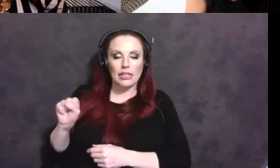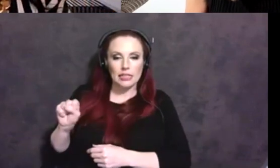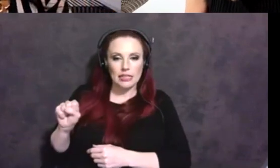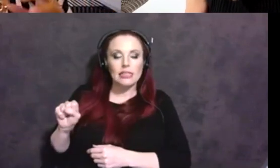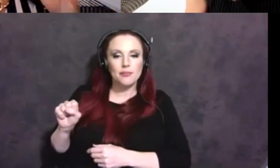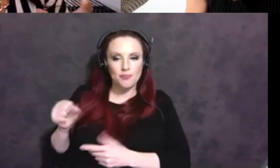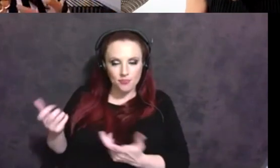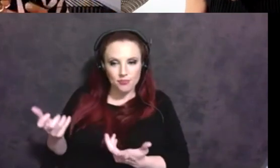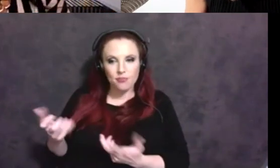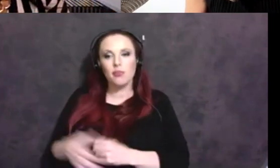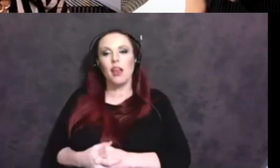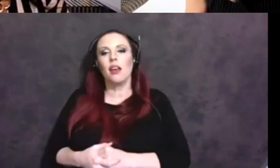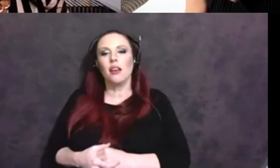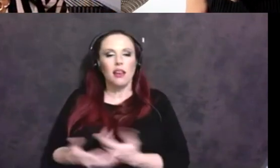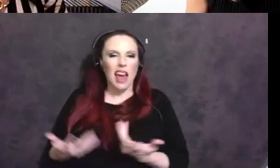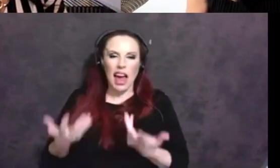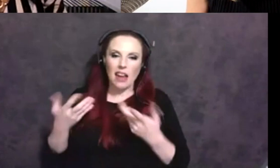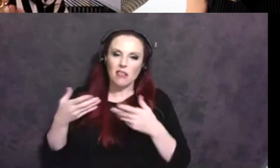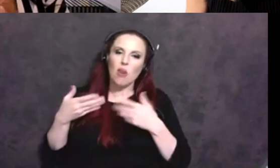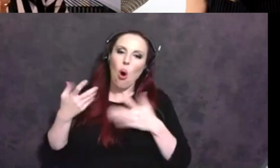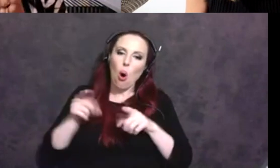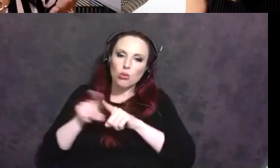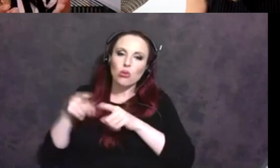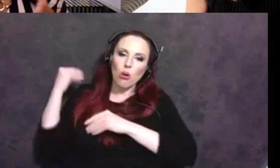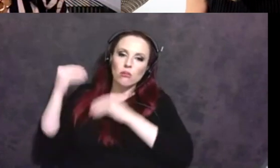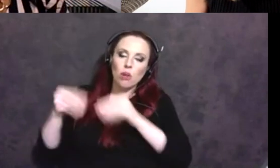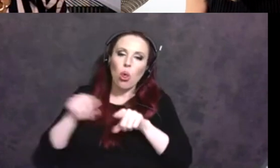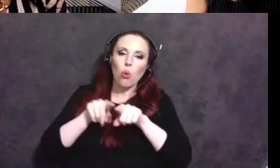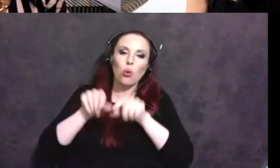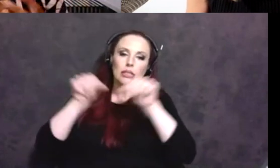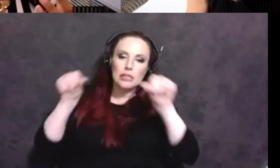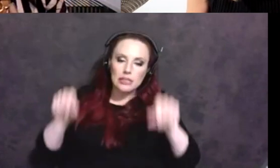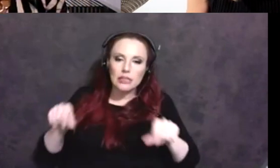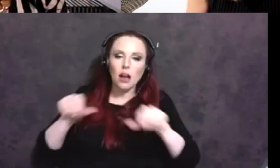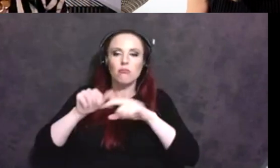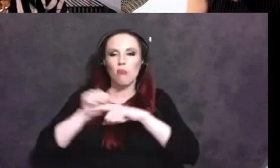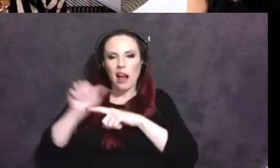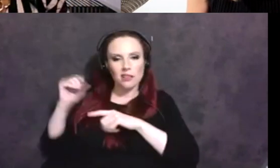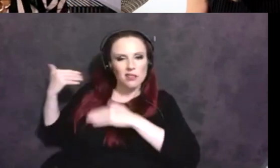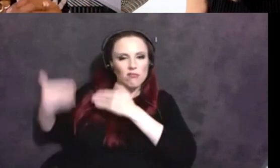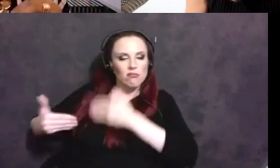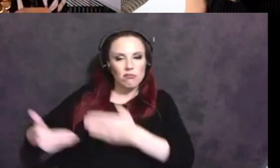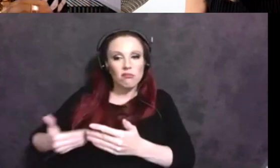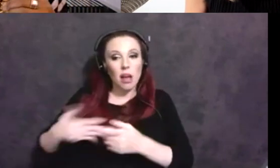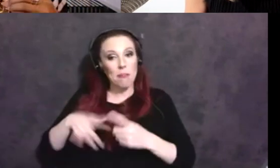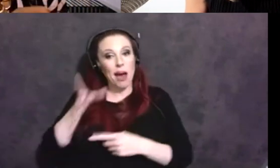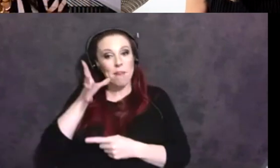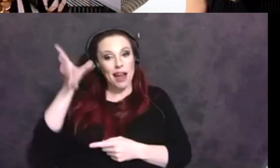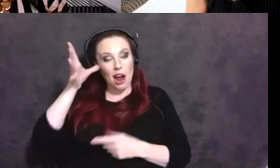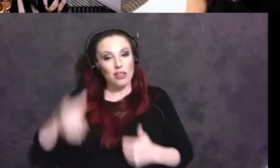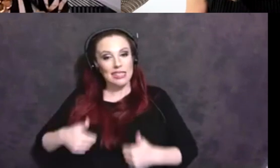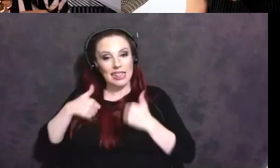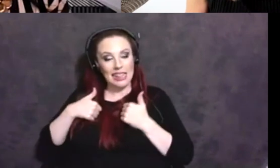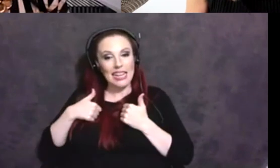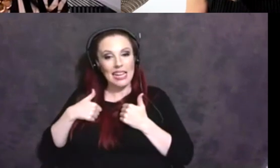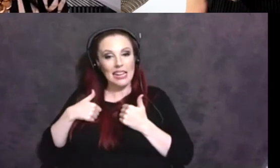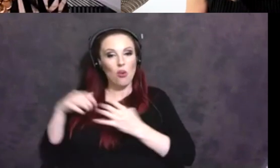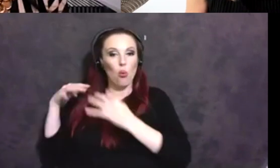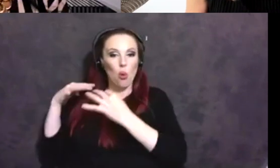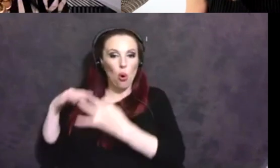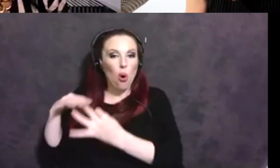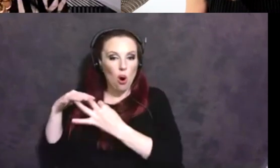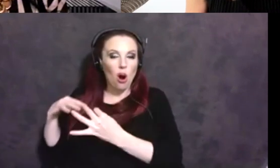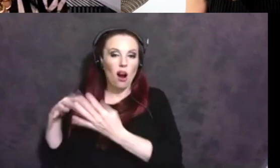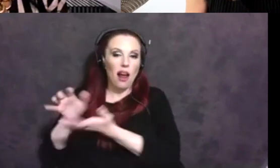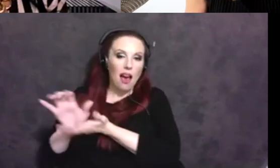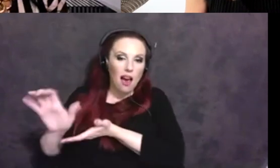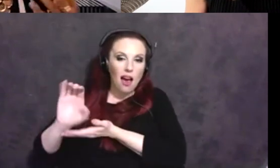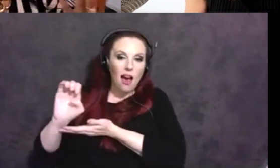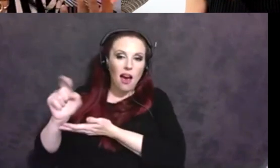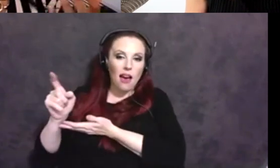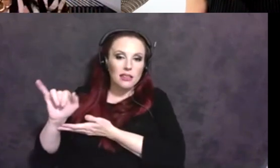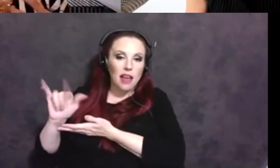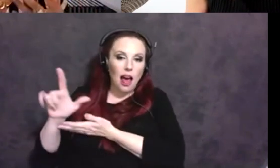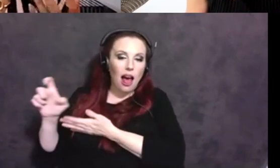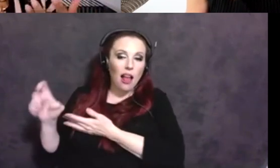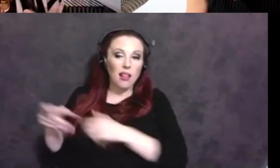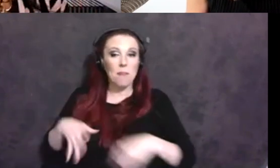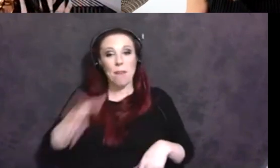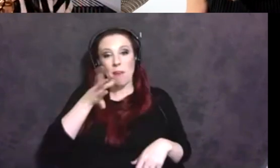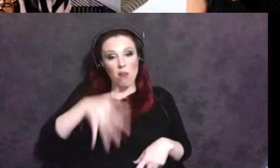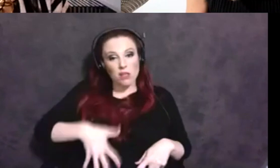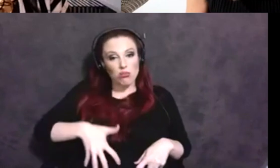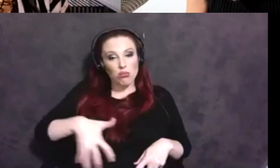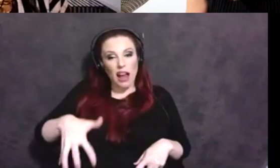bodies and we inherit it through our genetics and it is passed intergenerationally through